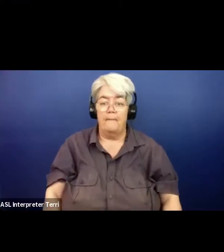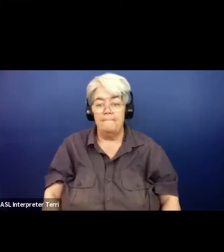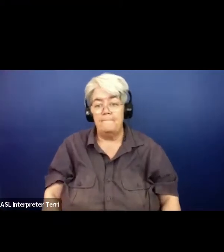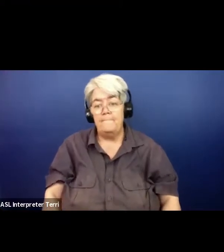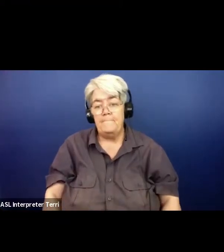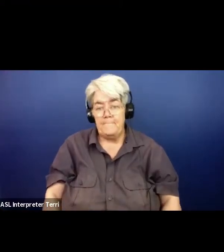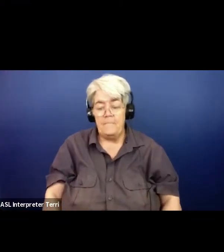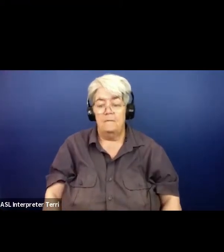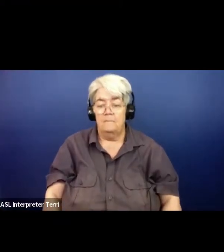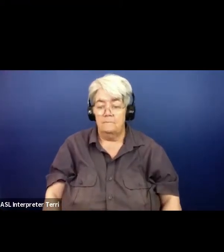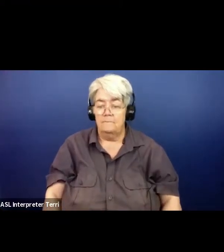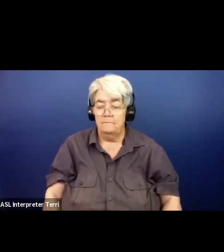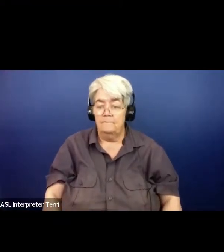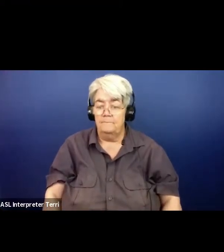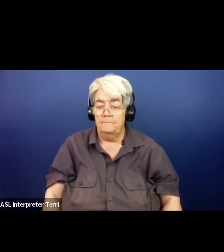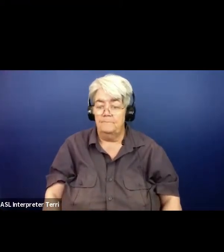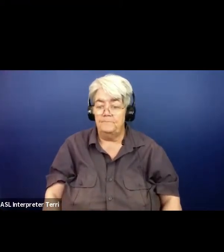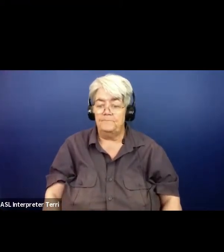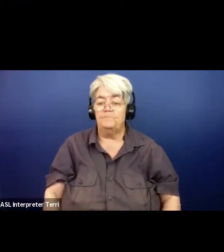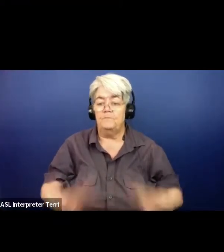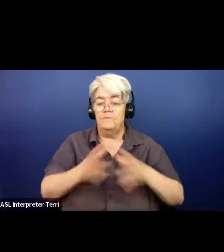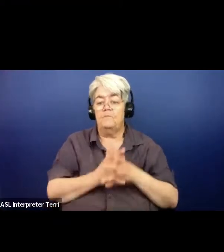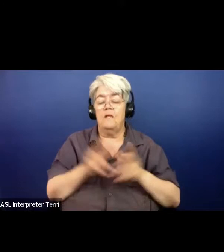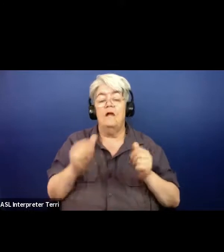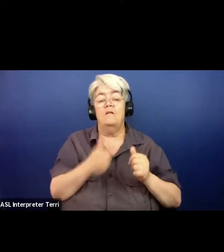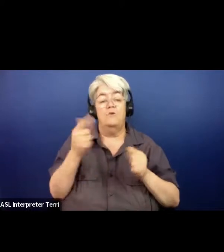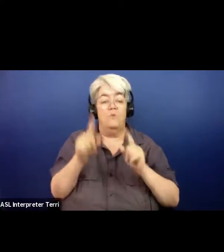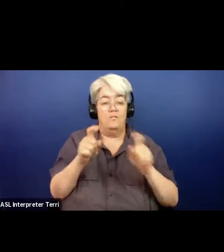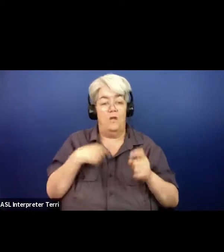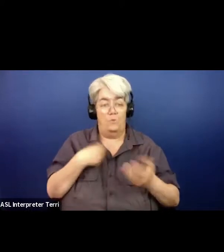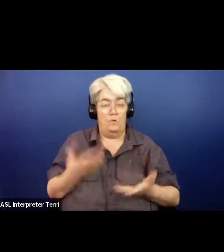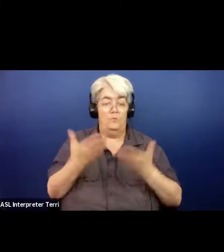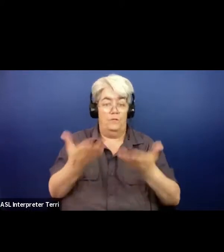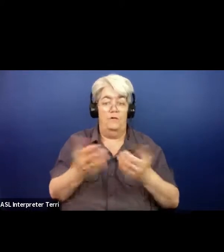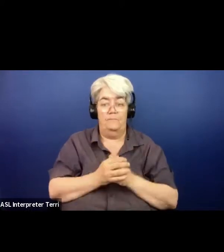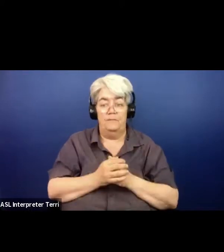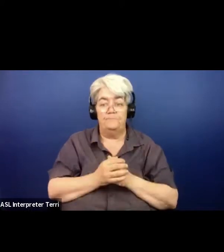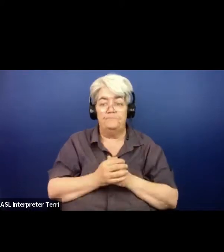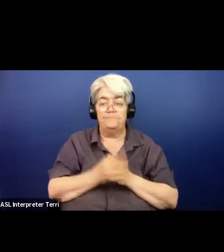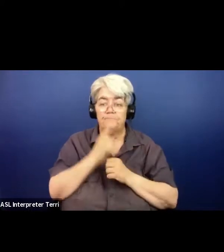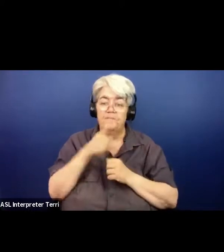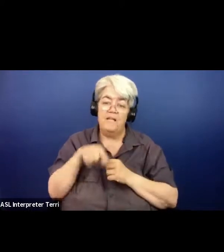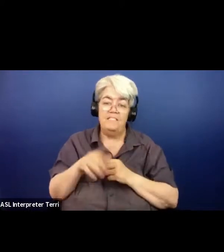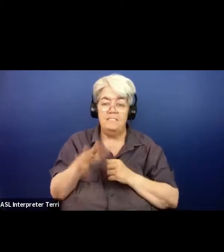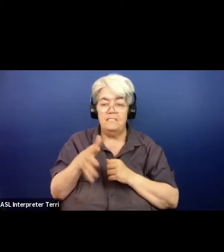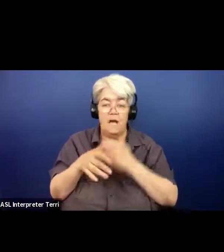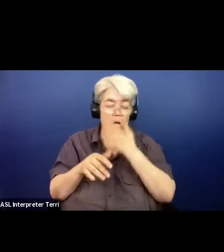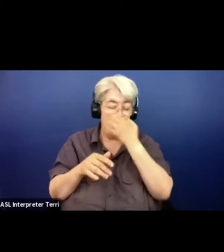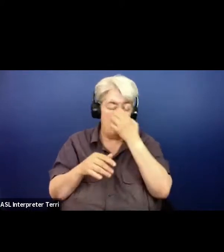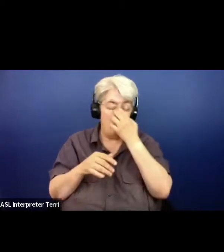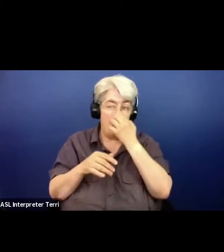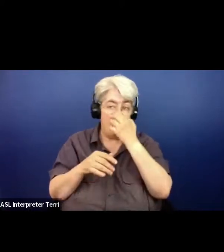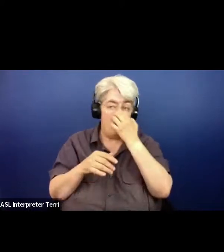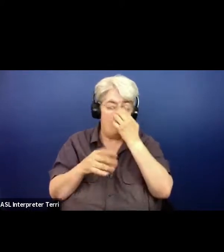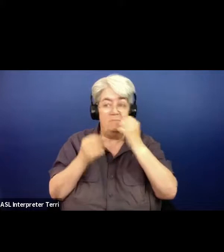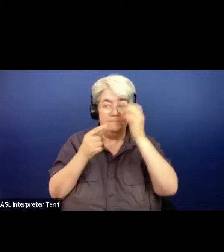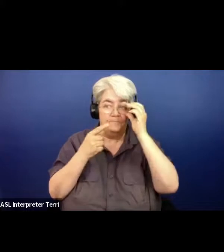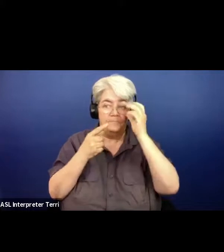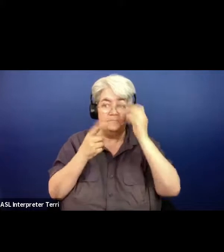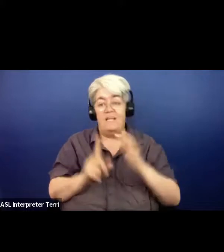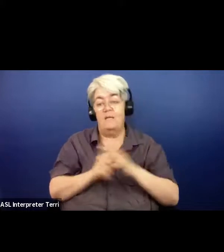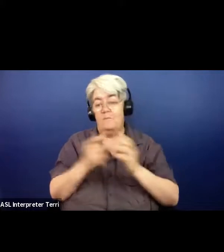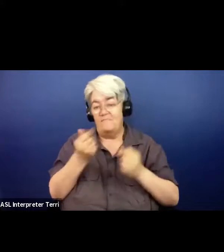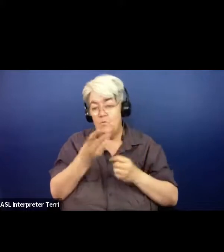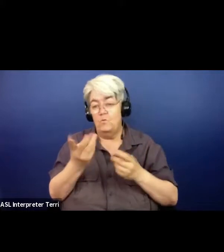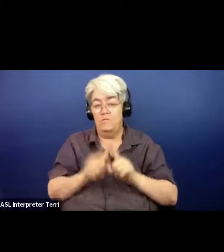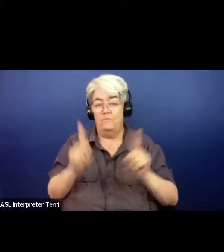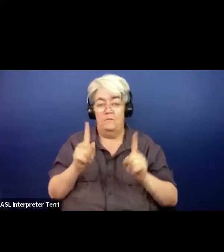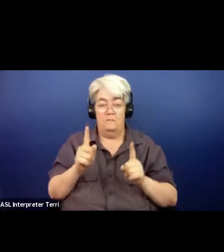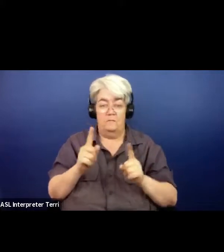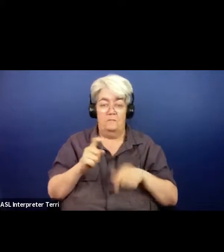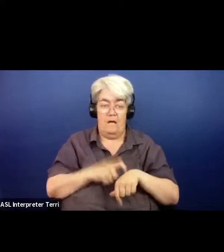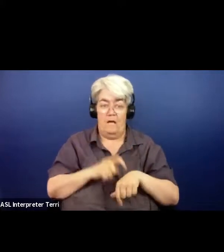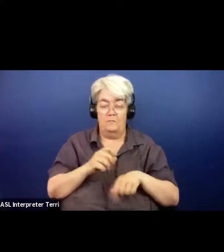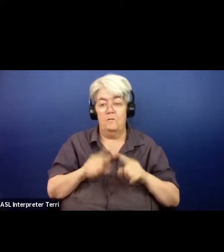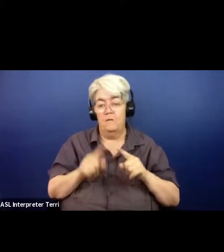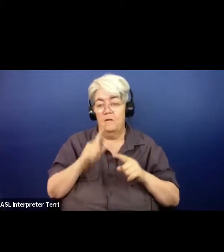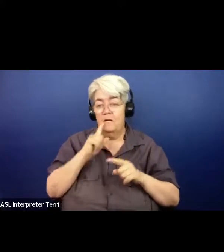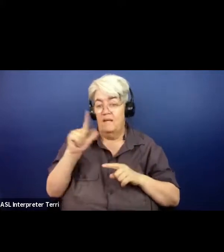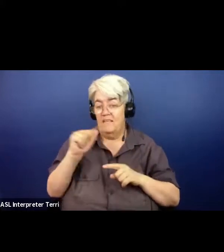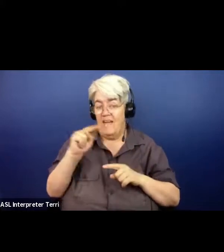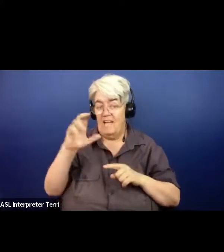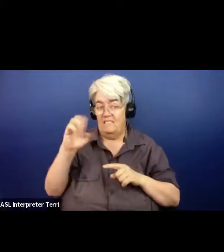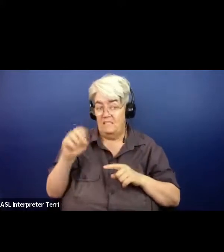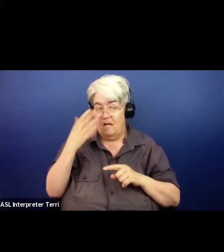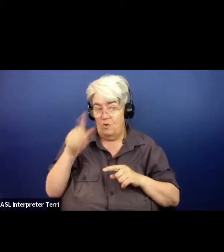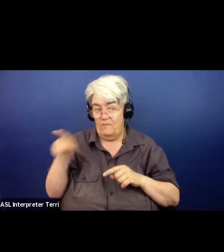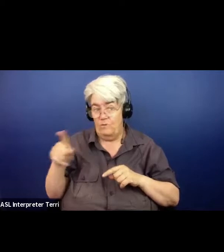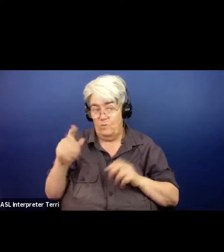I don't know if you are willing to give some examples, Lance, of accommodations, or